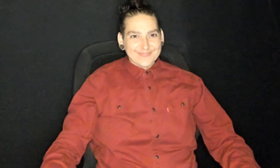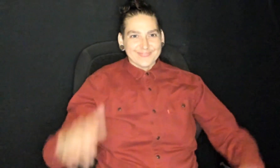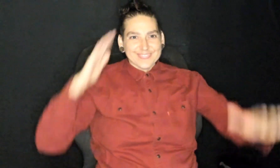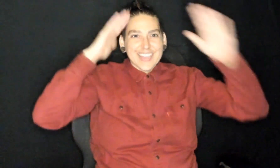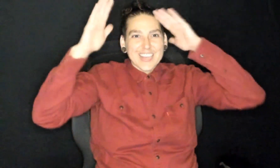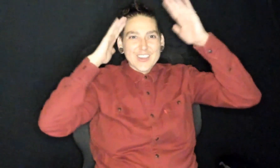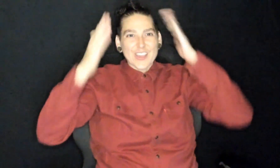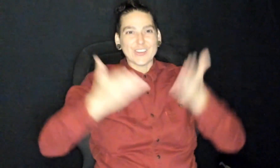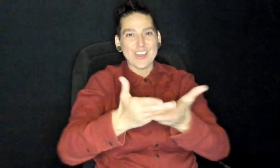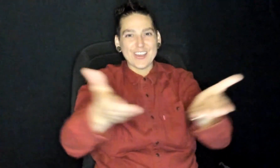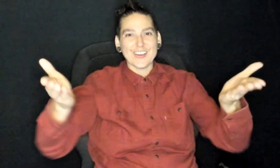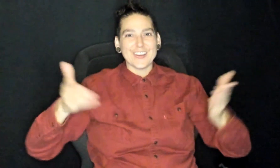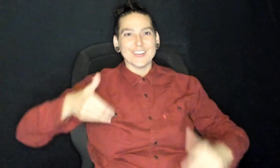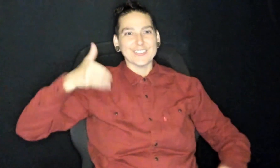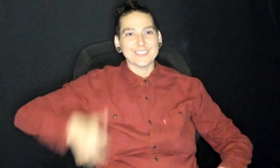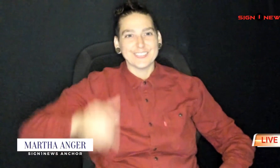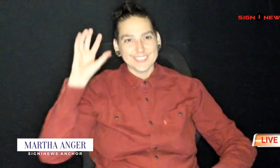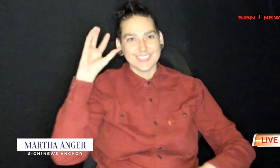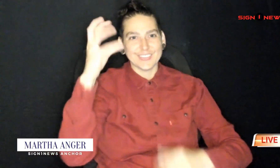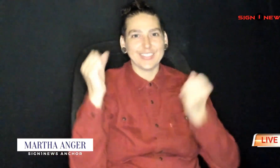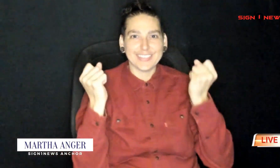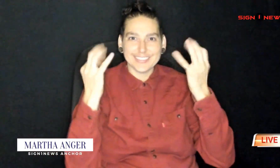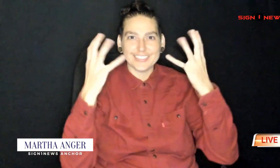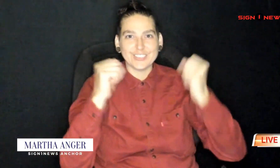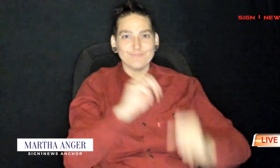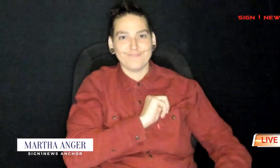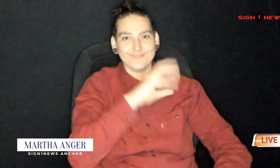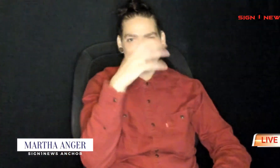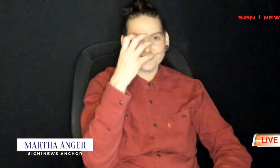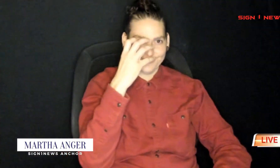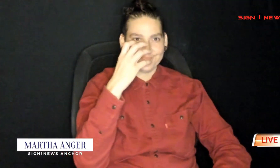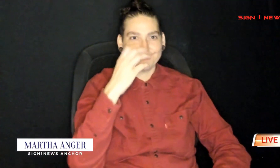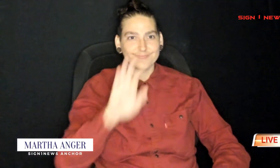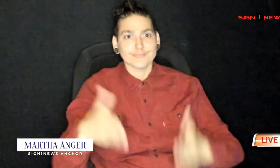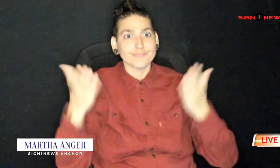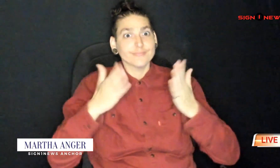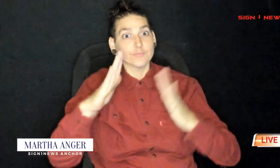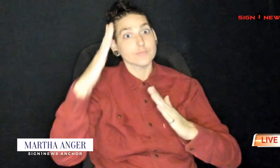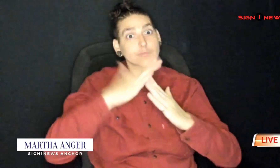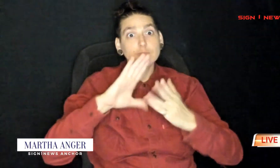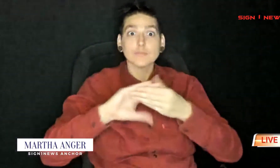Hello everyone I'm Sign1News anchor Martha Anger here's a quick look at the top trending